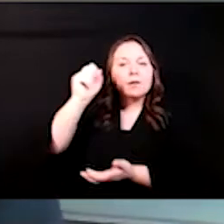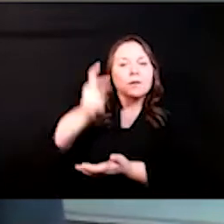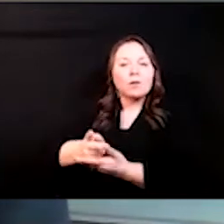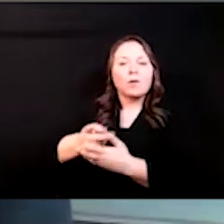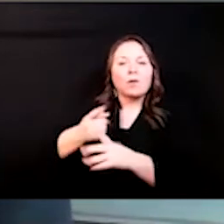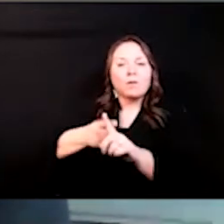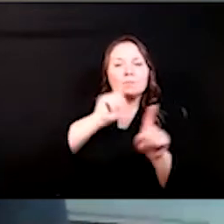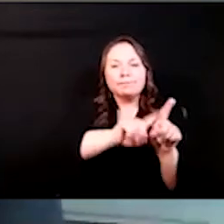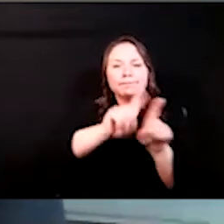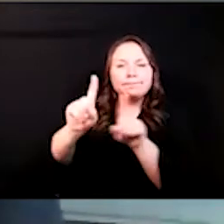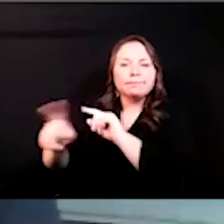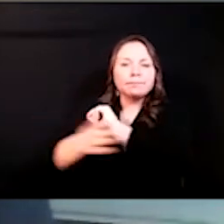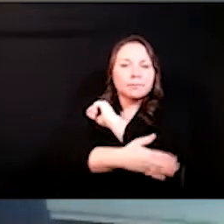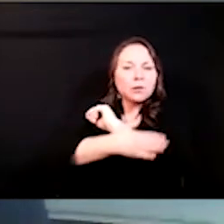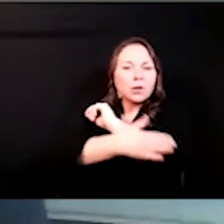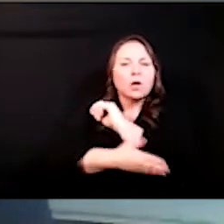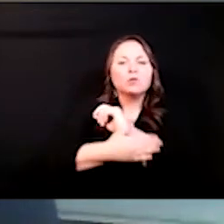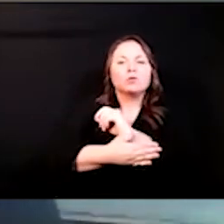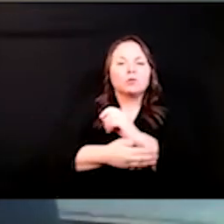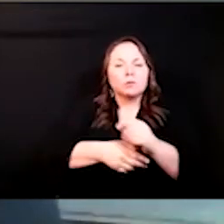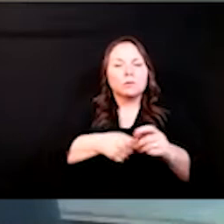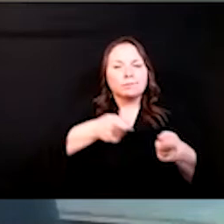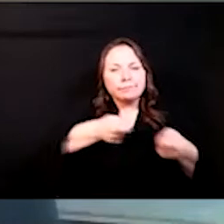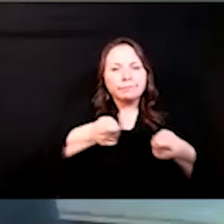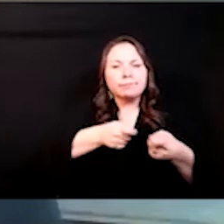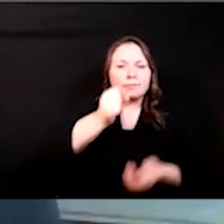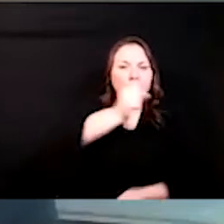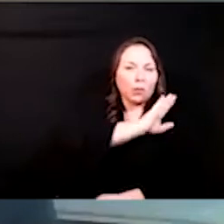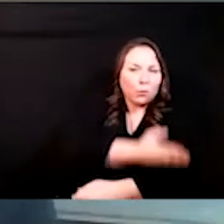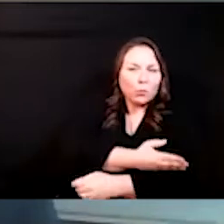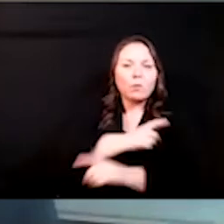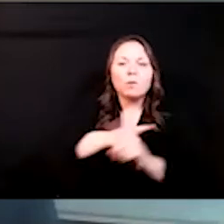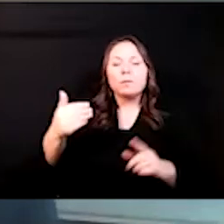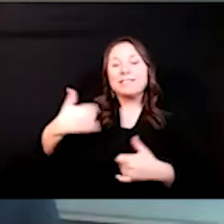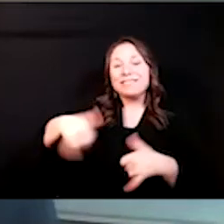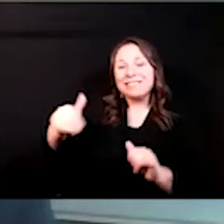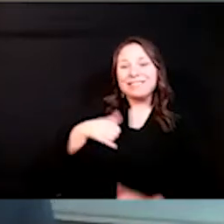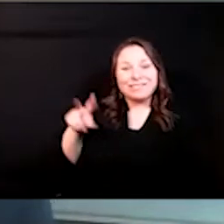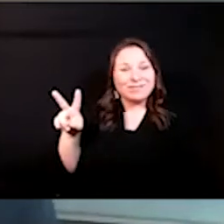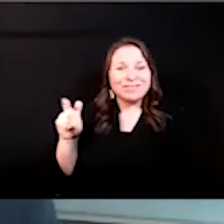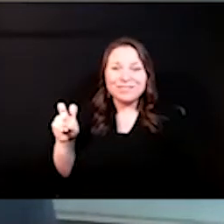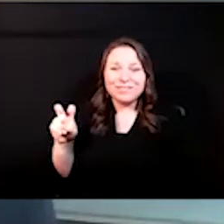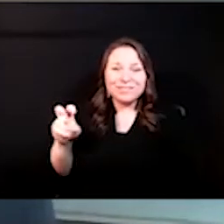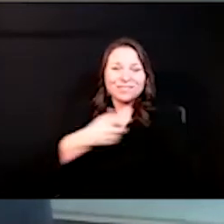VACCINES HAVE BEEN AUTHORIZED BY VARIOUS COUNTRY REGULATORY AUTHORITIES. BUT WE STILL HAVE A COUPLE HUNDRED VACCINES